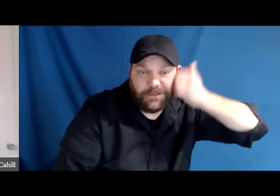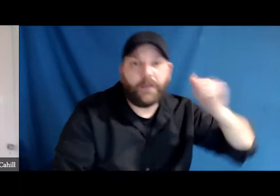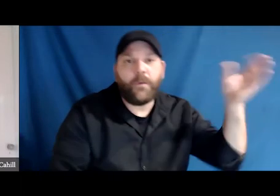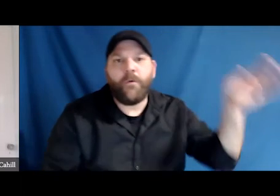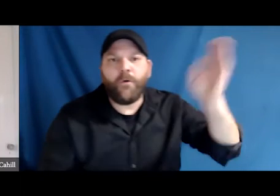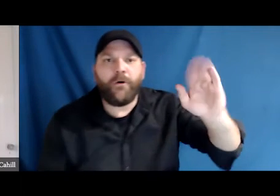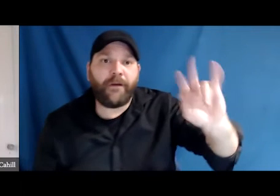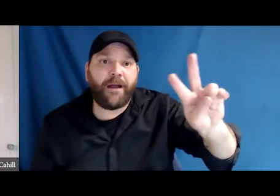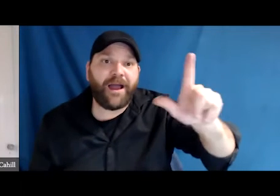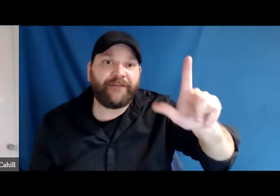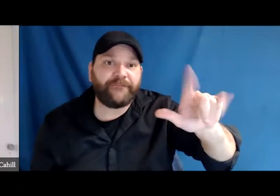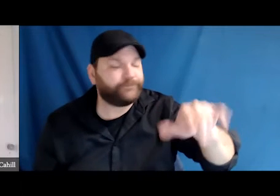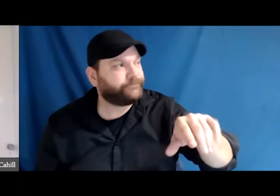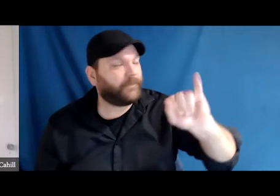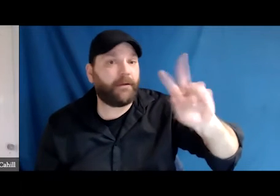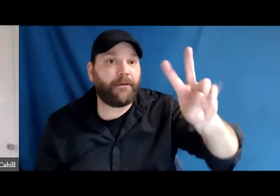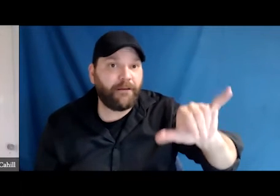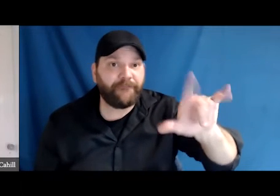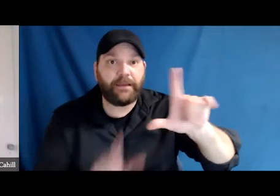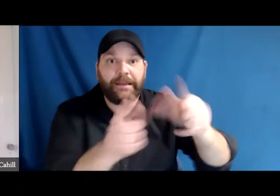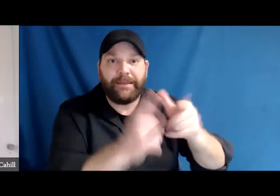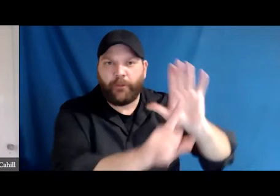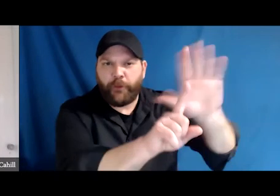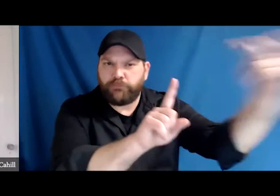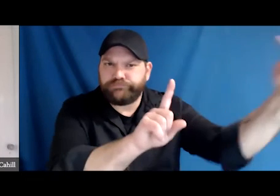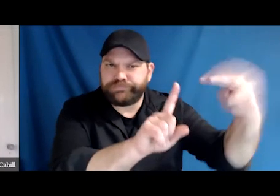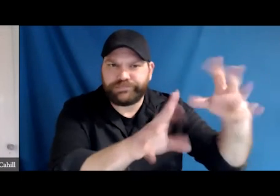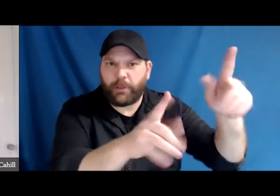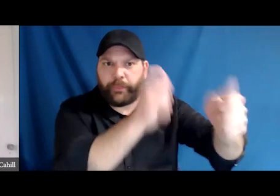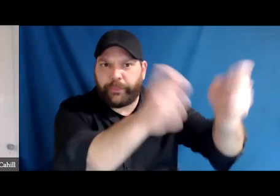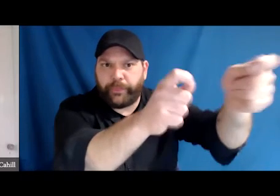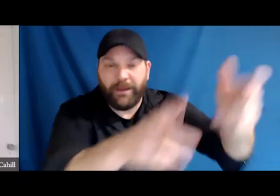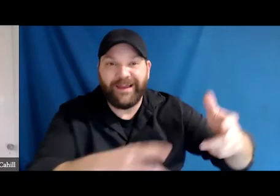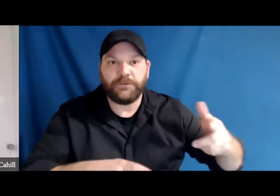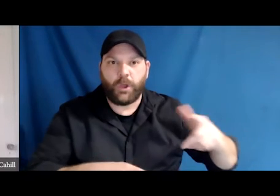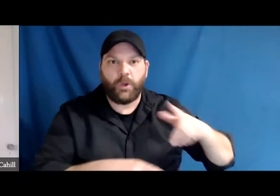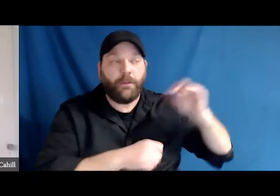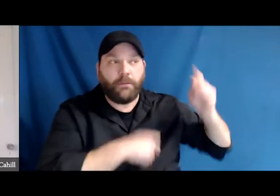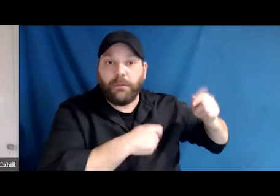and it's slowed down a little bit now— now we're getting just regular steady weekly updates,